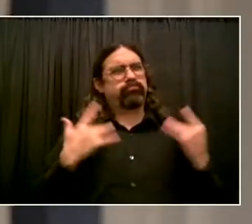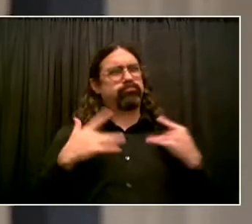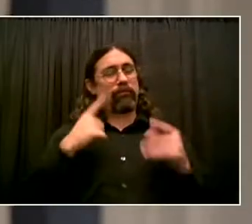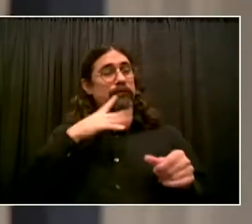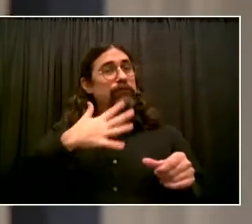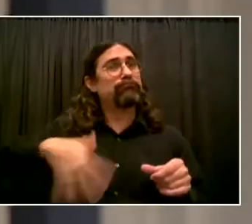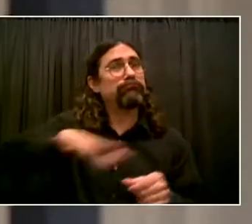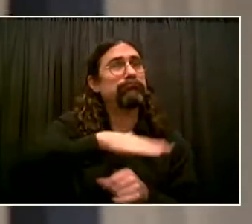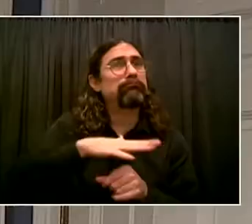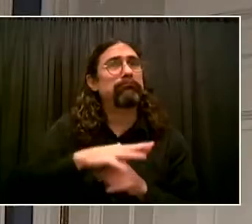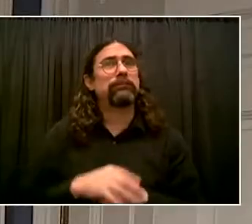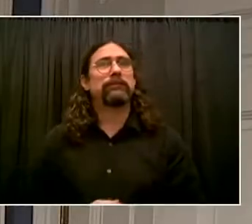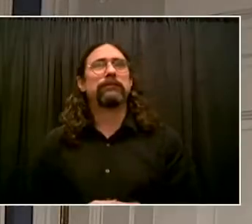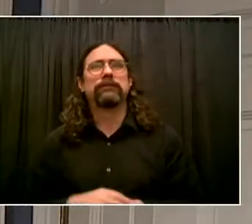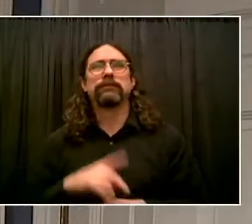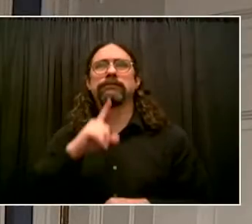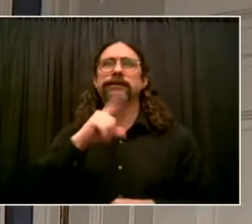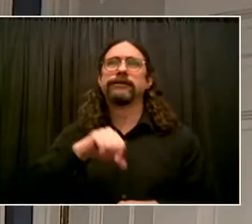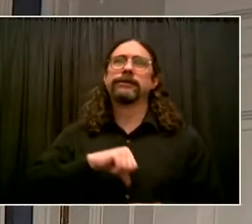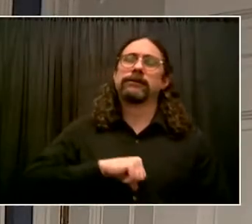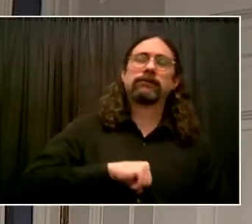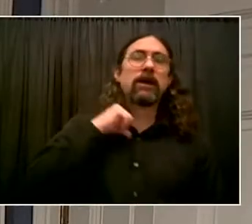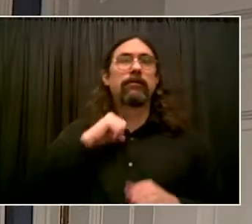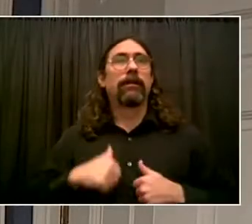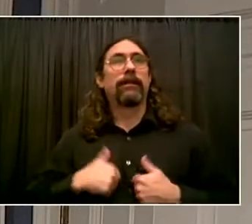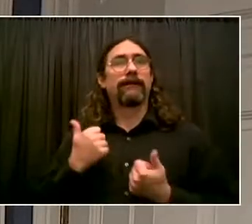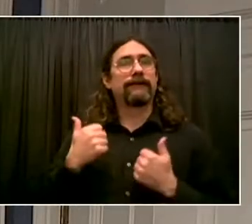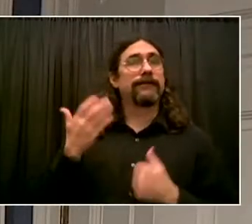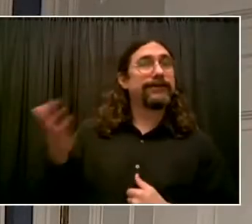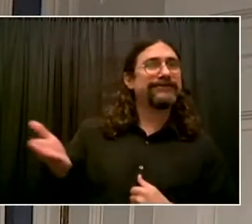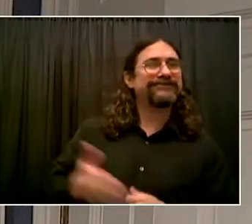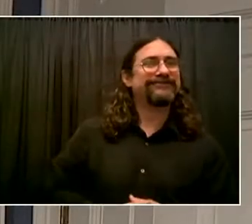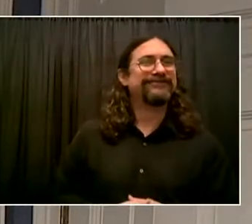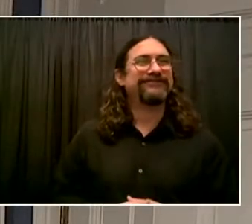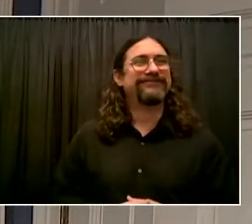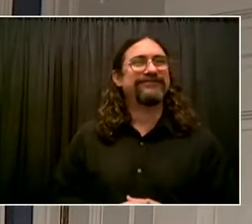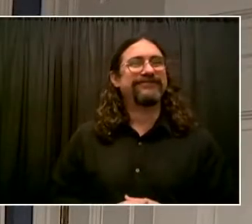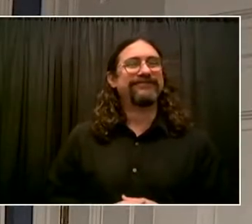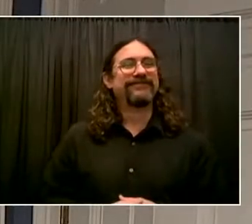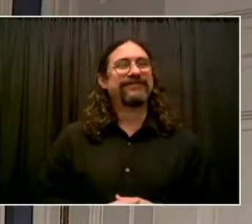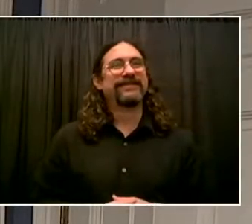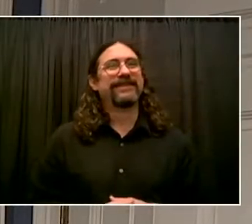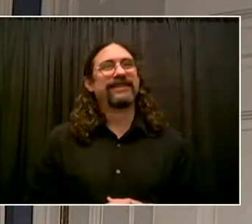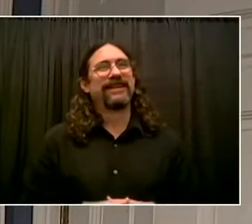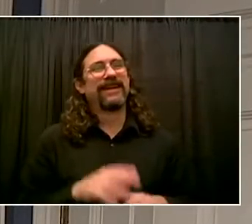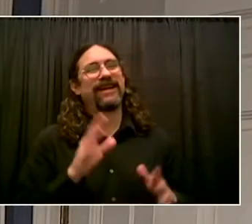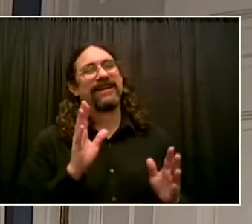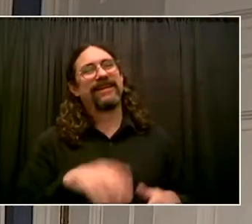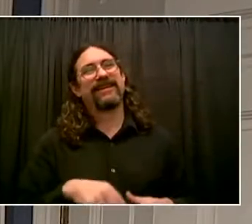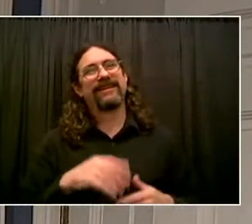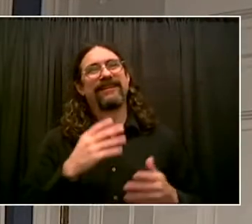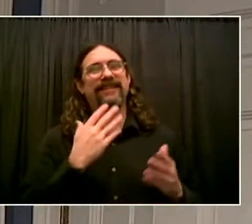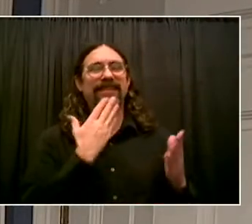TRANSPORTATION AND PARKS D AN ALL OF THOSE THINGS. IN NEIGHBORHOODS THAT THEY ARE PROUTD O VLIE IN. THANK YOU FOR